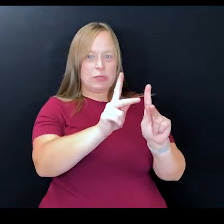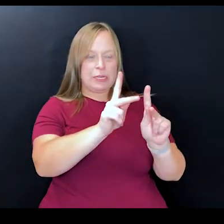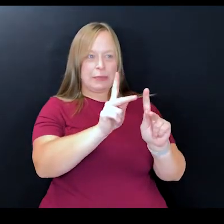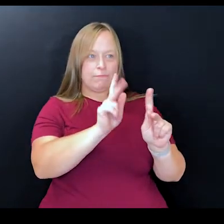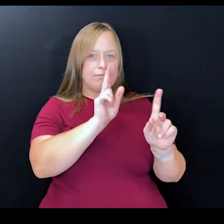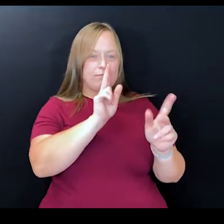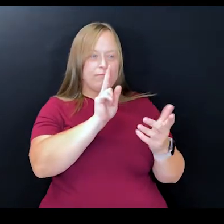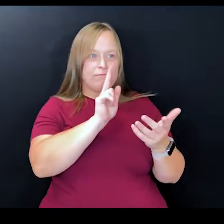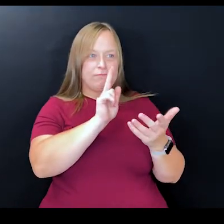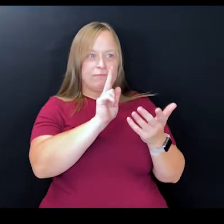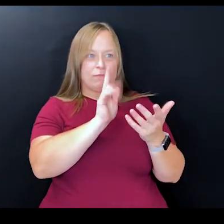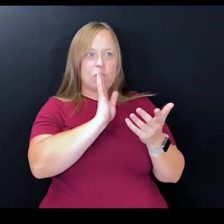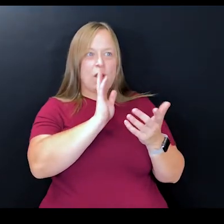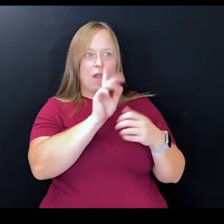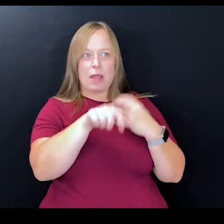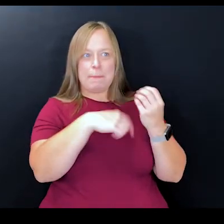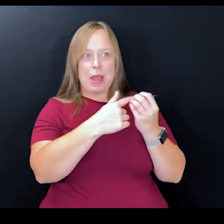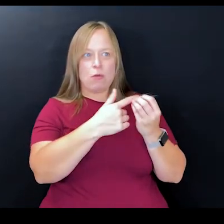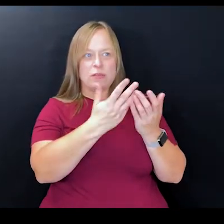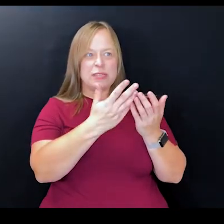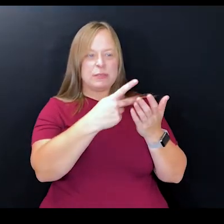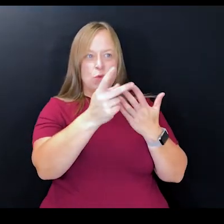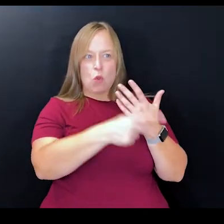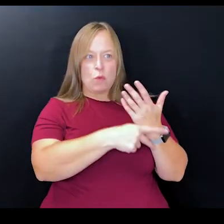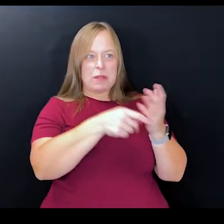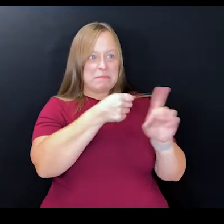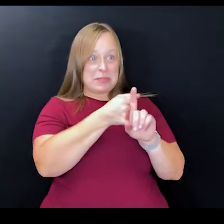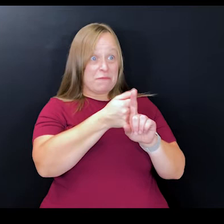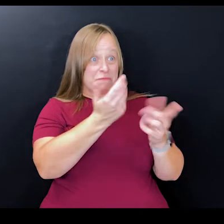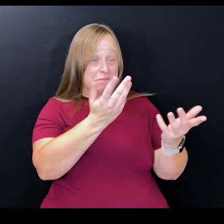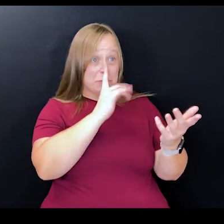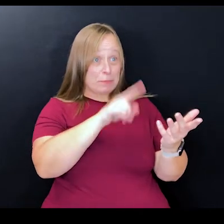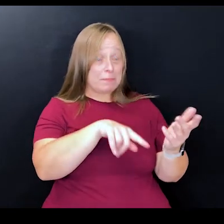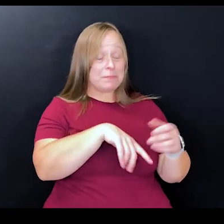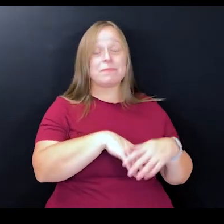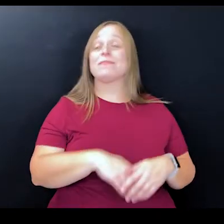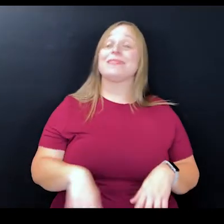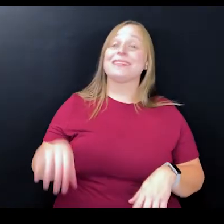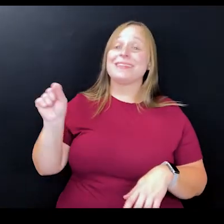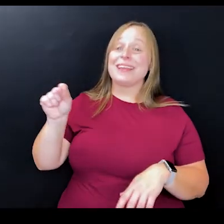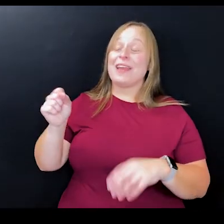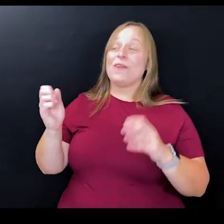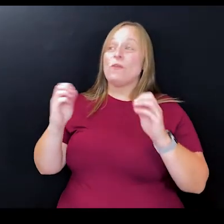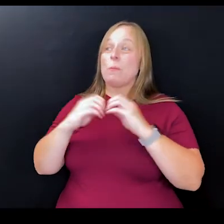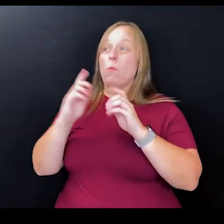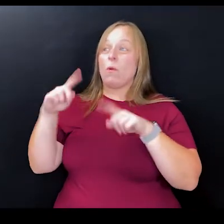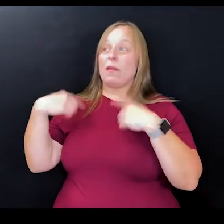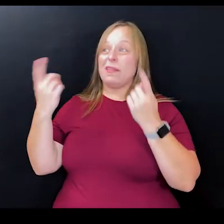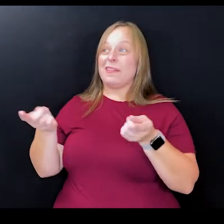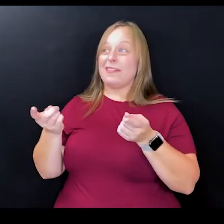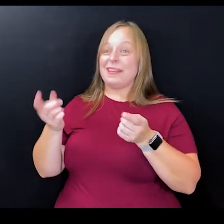and talk to us a little bit about this program itself. Well, for more than ten years,